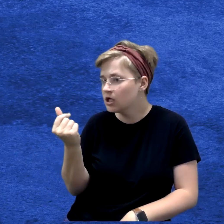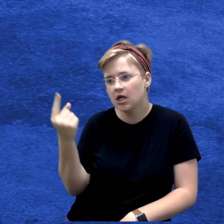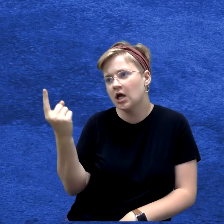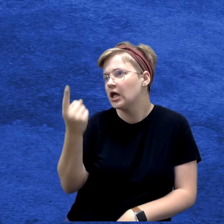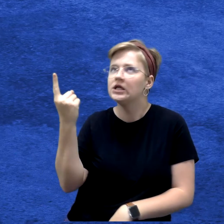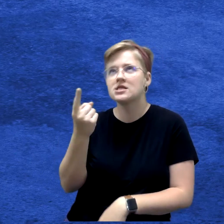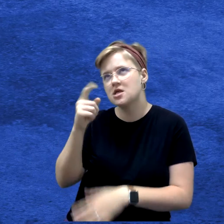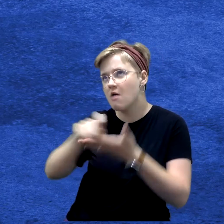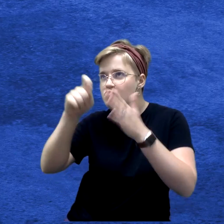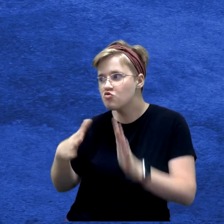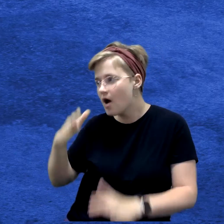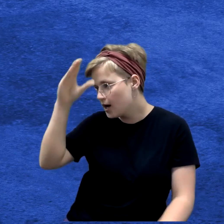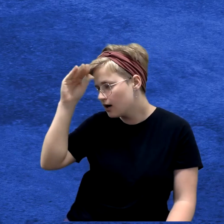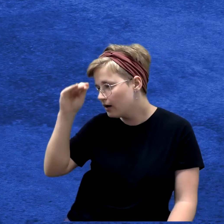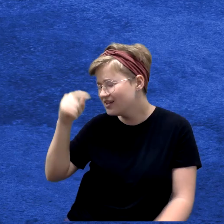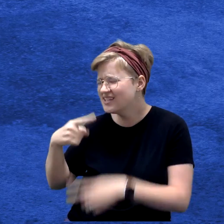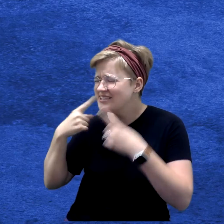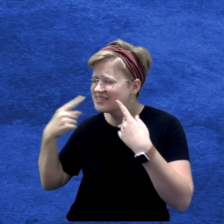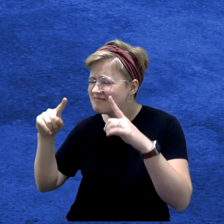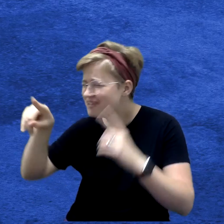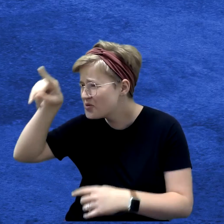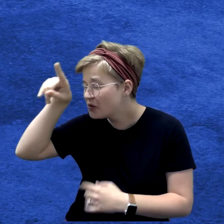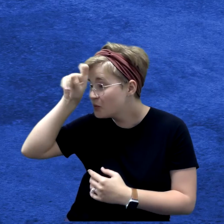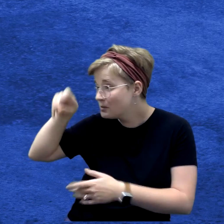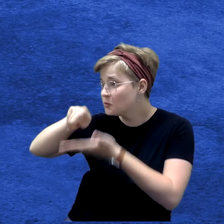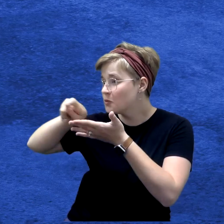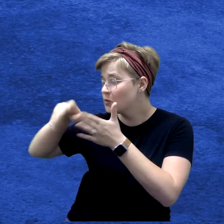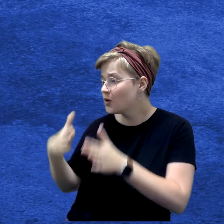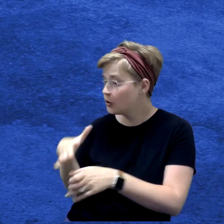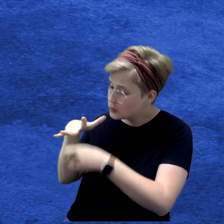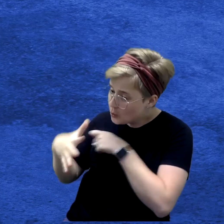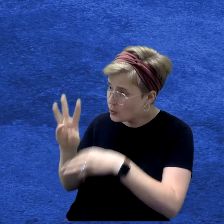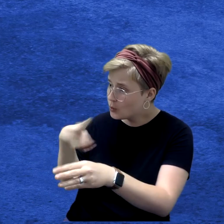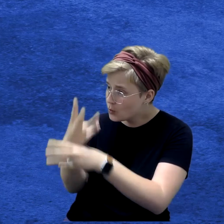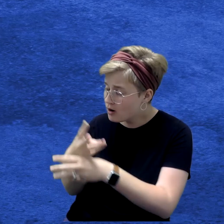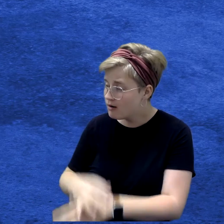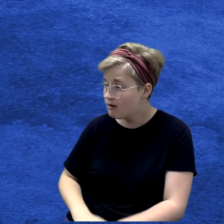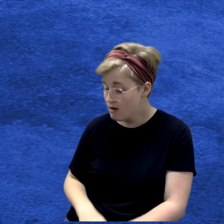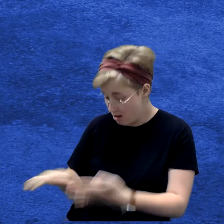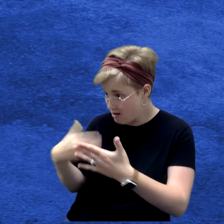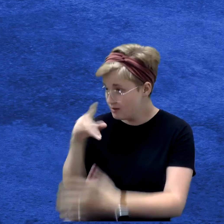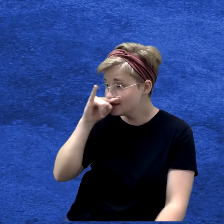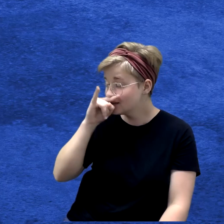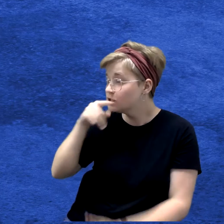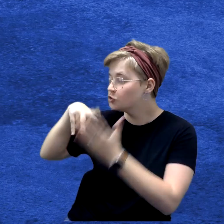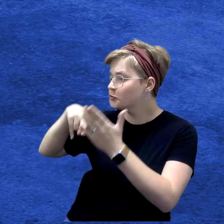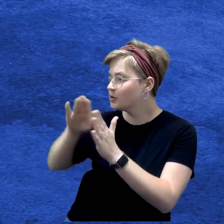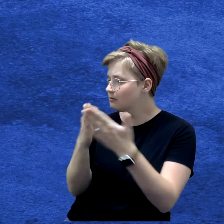He’s the most famous mystery writer in the world! All the kids read his books. Except for you.”